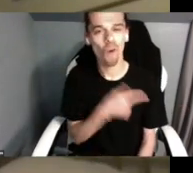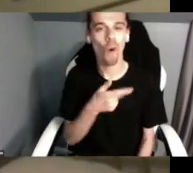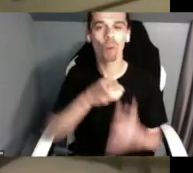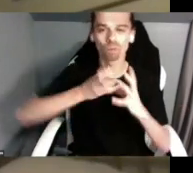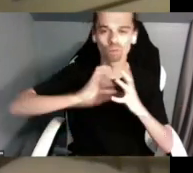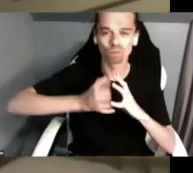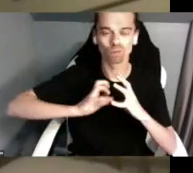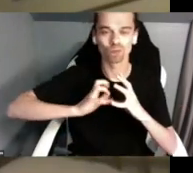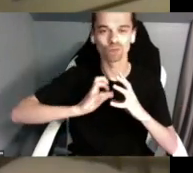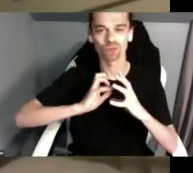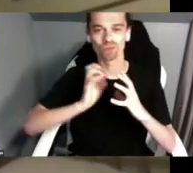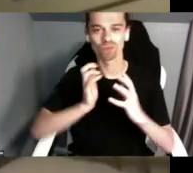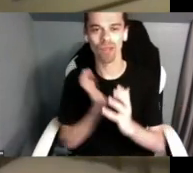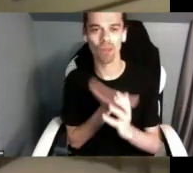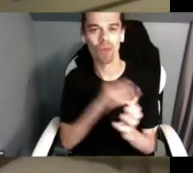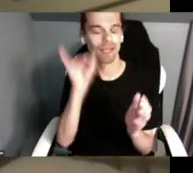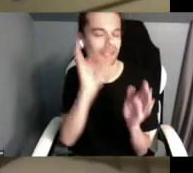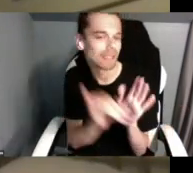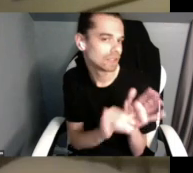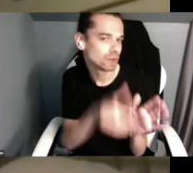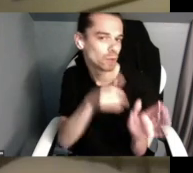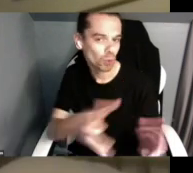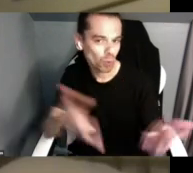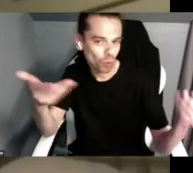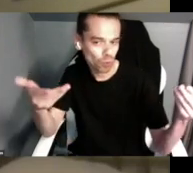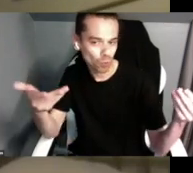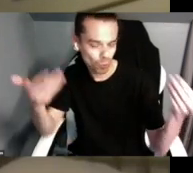I think it's really important for researchers to keep in